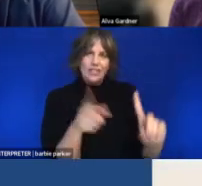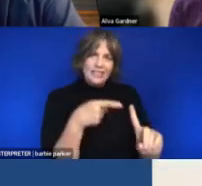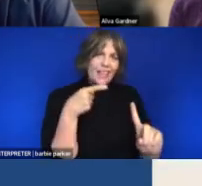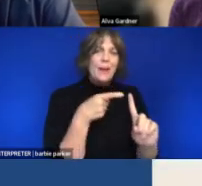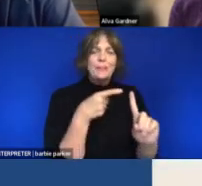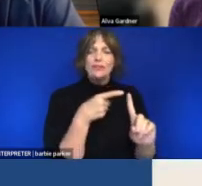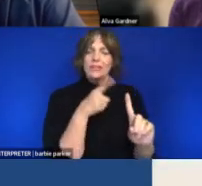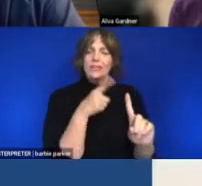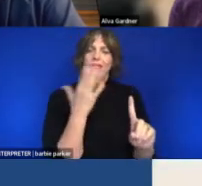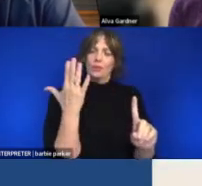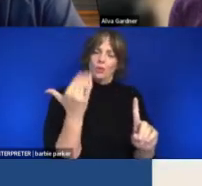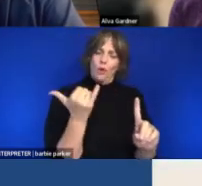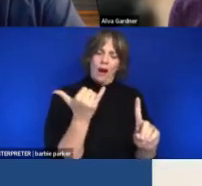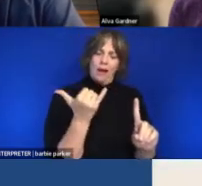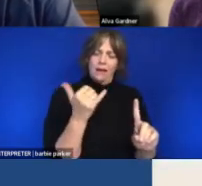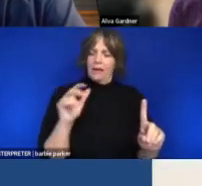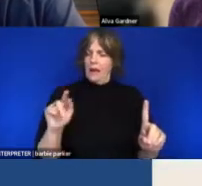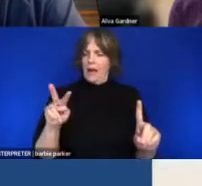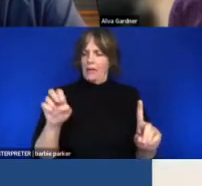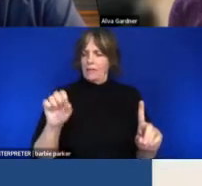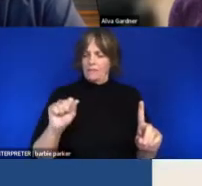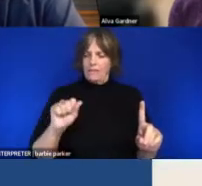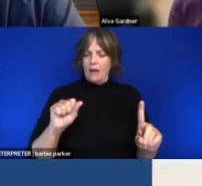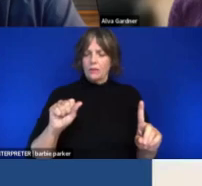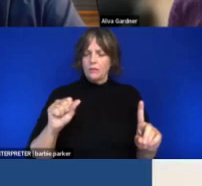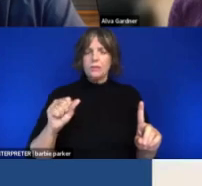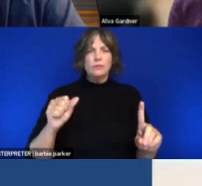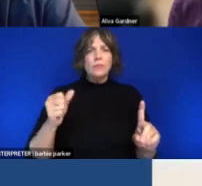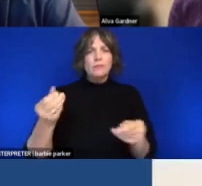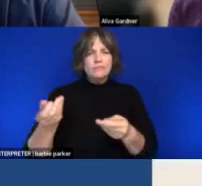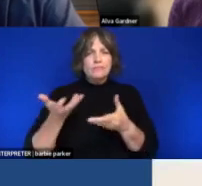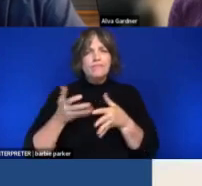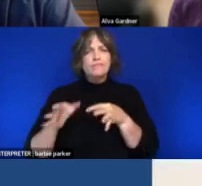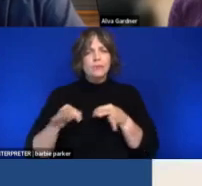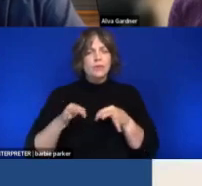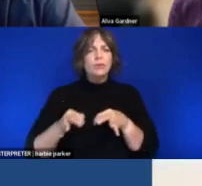work and our values describe the key behavioral elements of the desired cultures that we want to